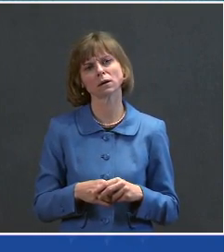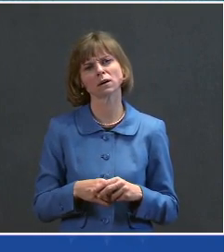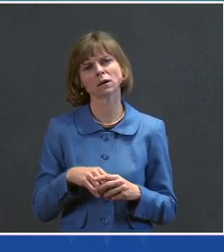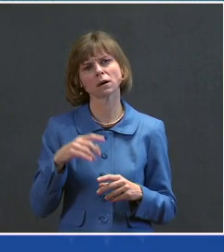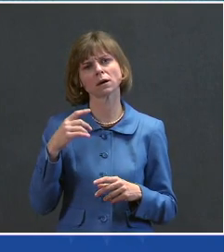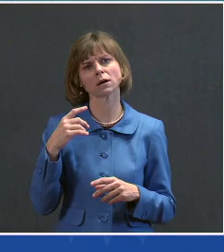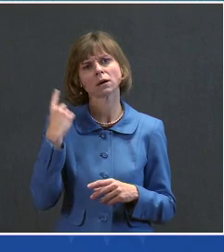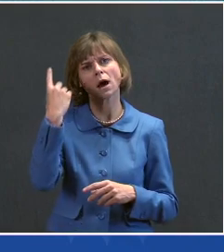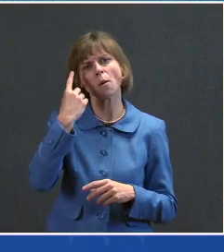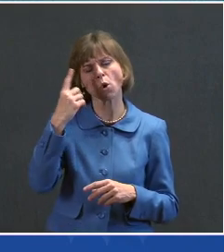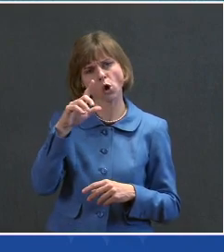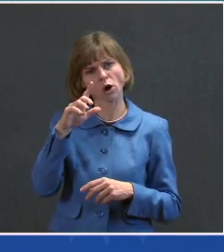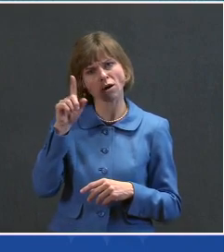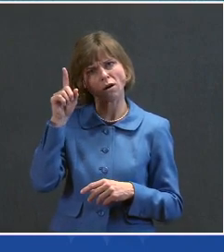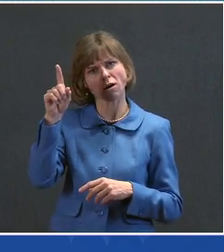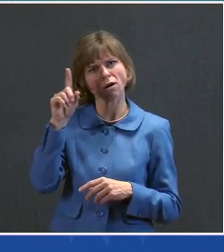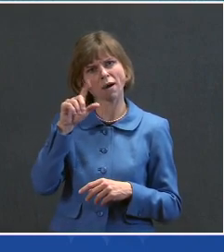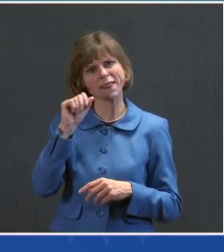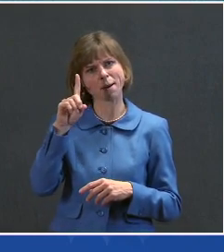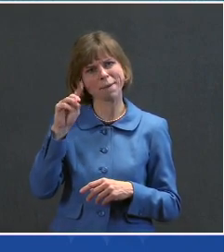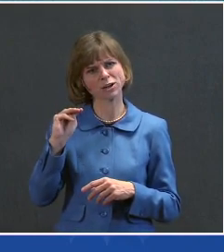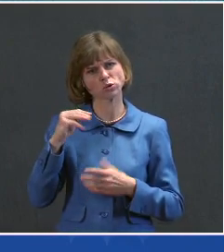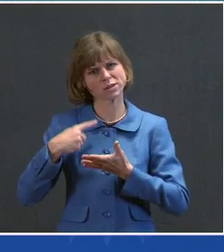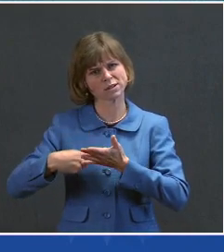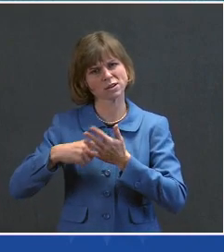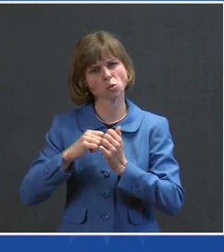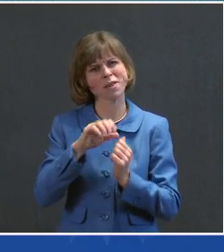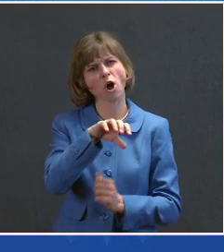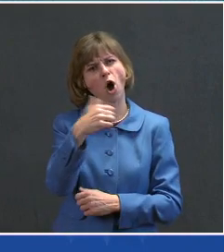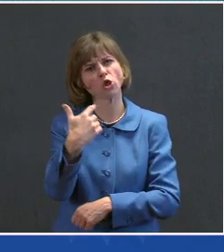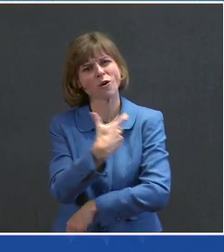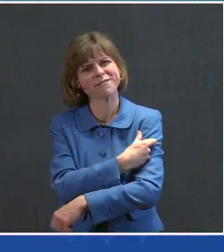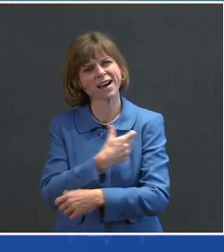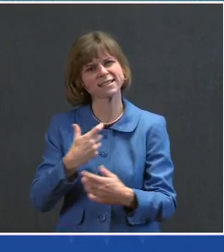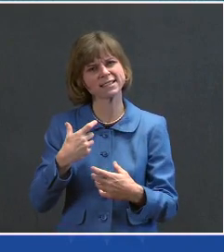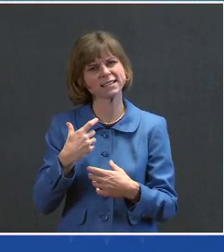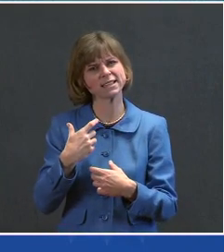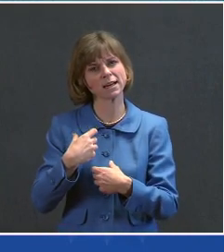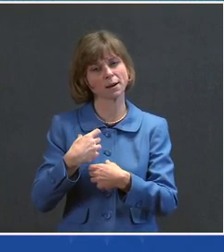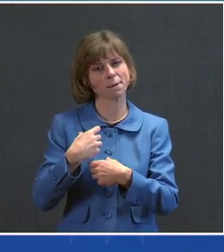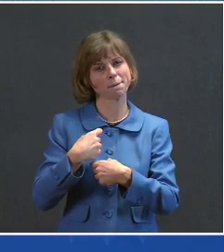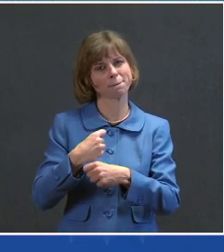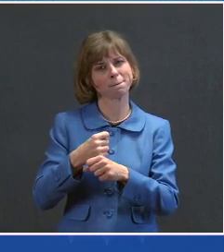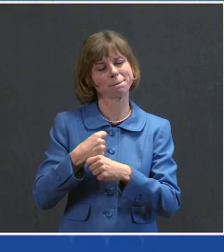with any other vaccine manufacturers to pick up either on the Johnson & Johnson vaccine,